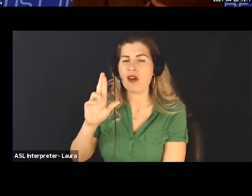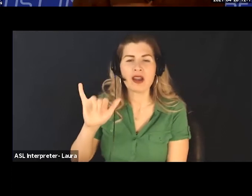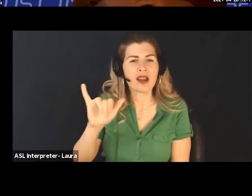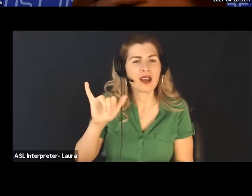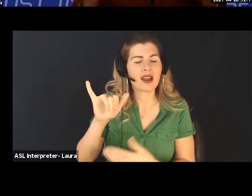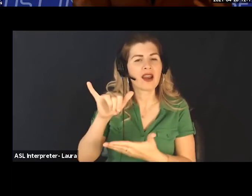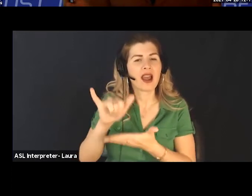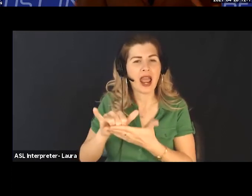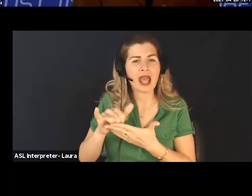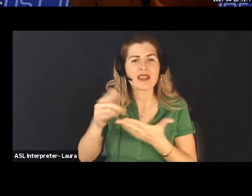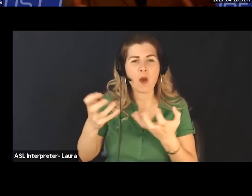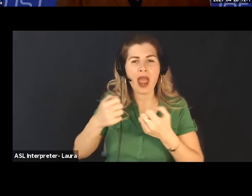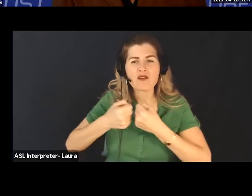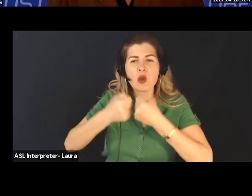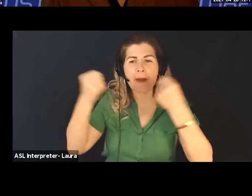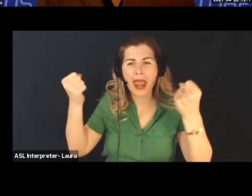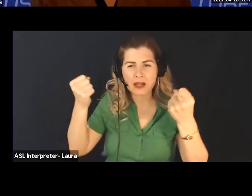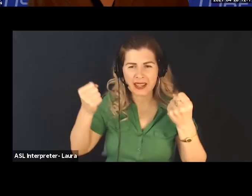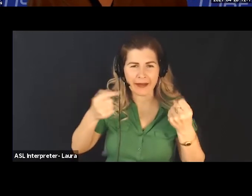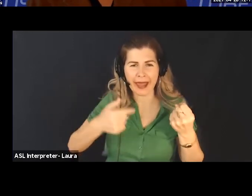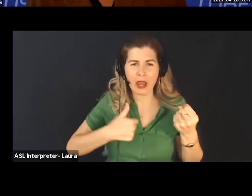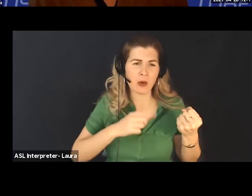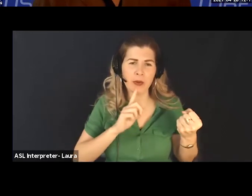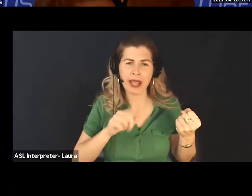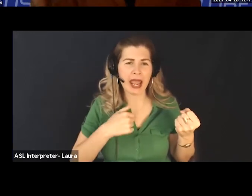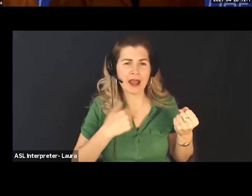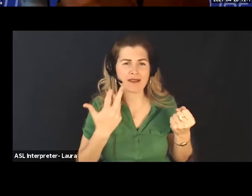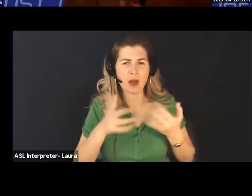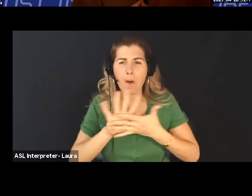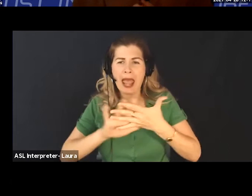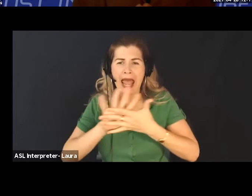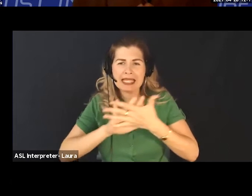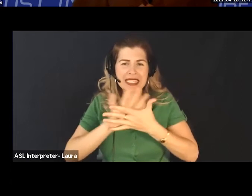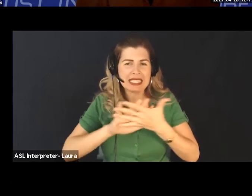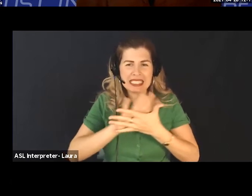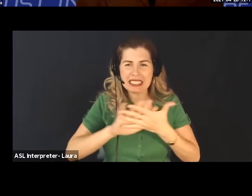They just experience a black box or opacity there, an endnote.